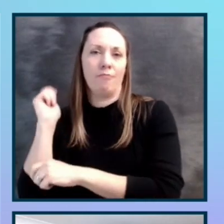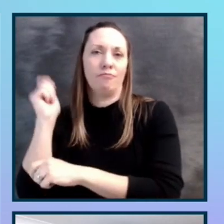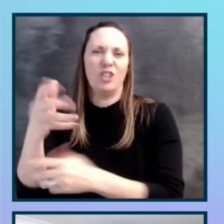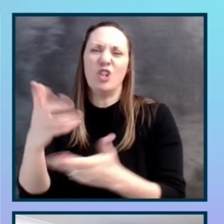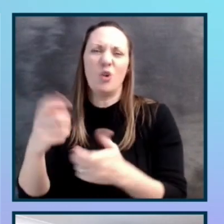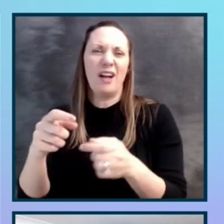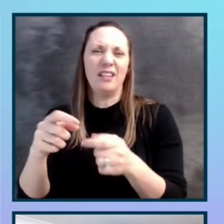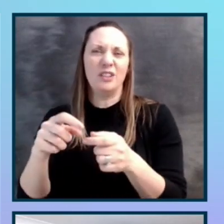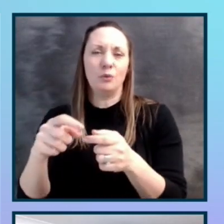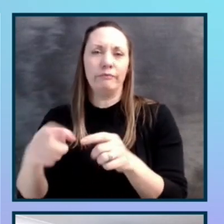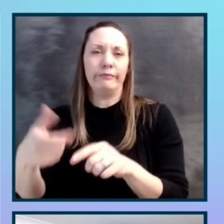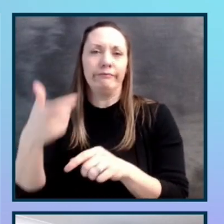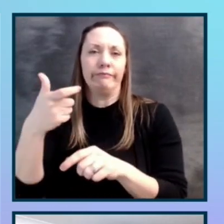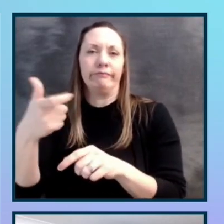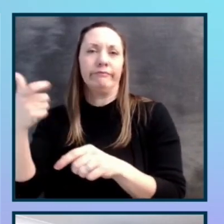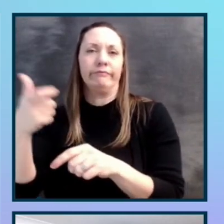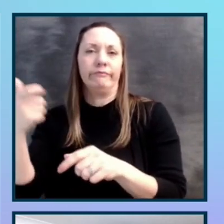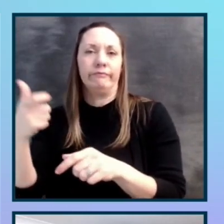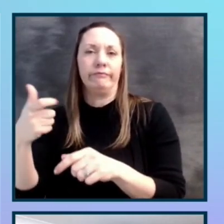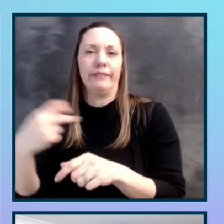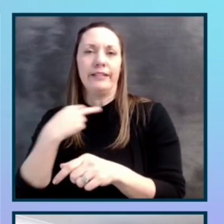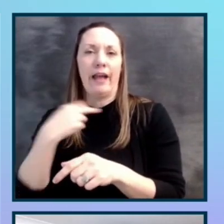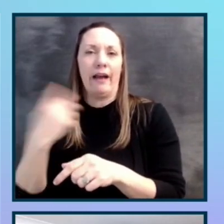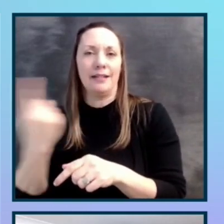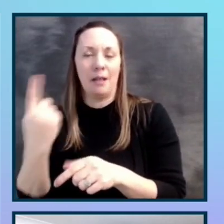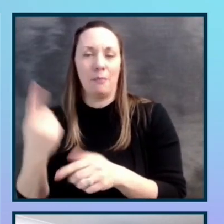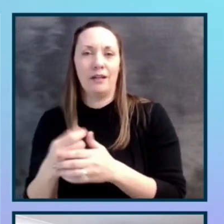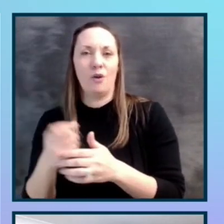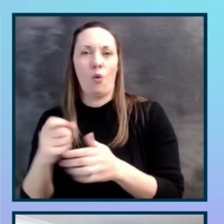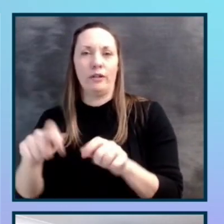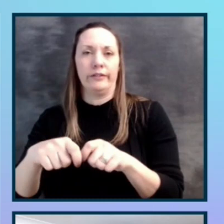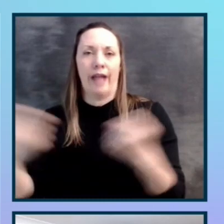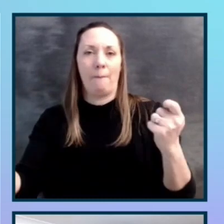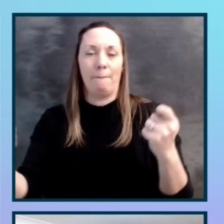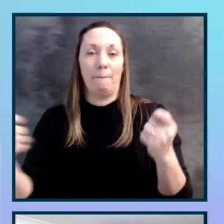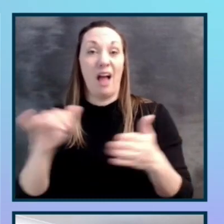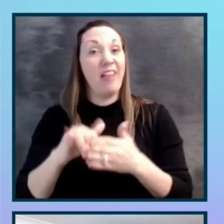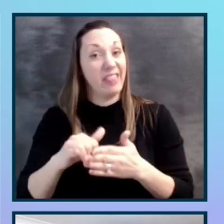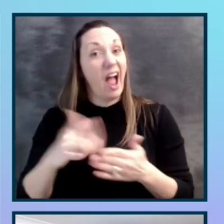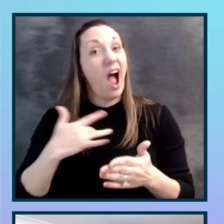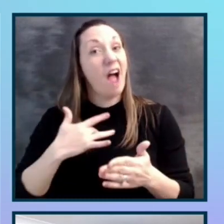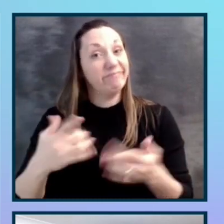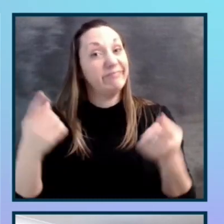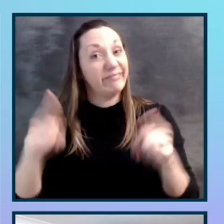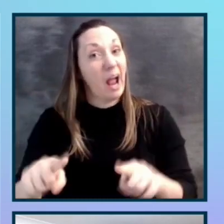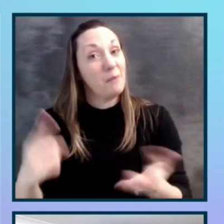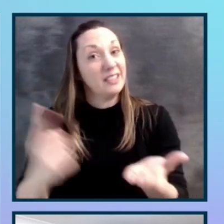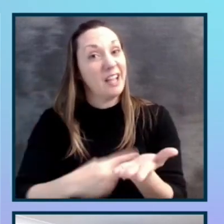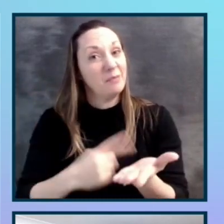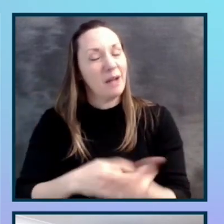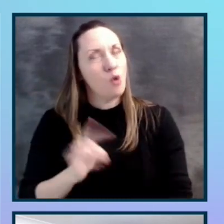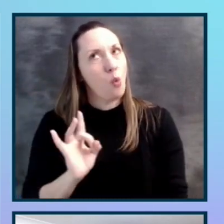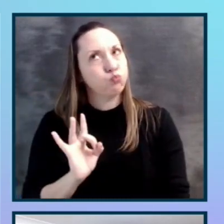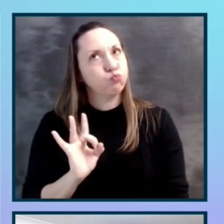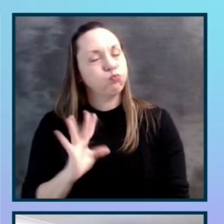snag on anything or just snap of its own volition, which does happen every once in a while and is infuriating when you've nearly caught the fish.